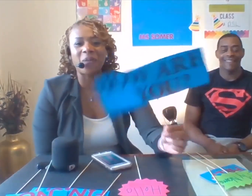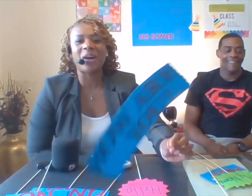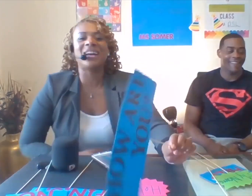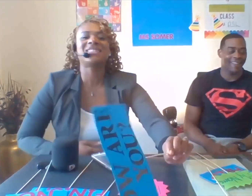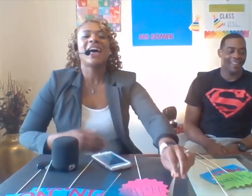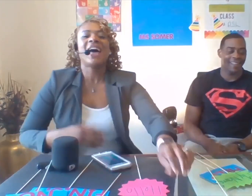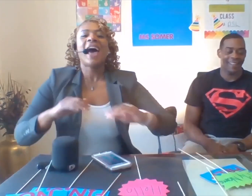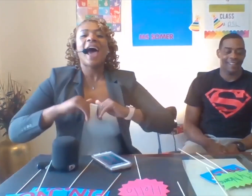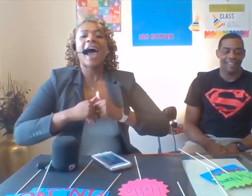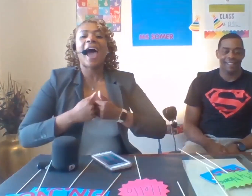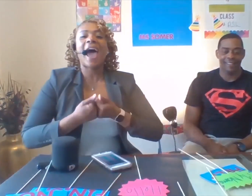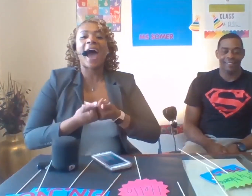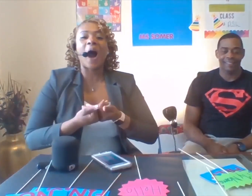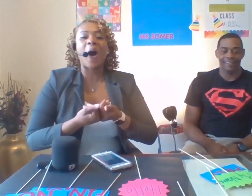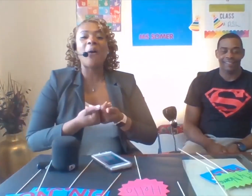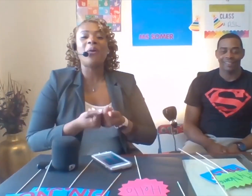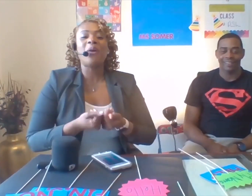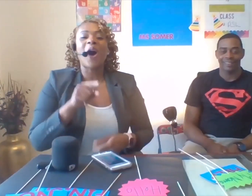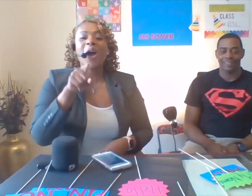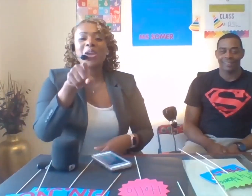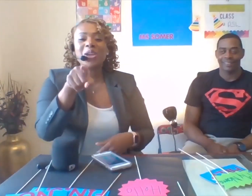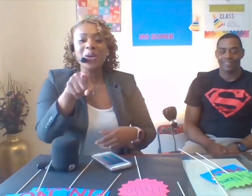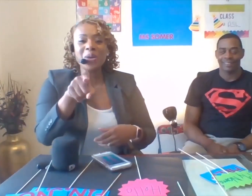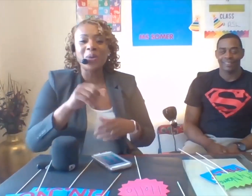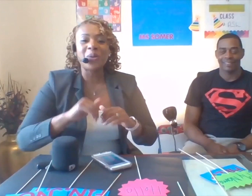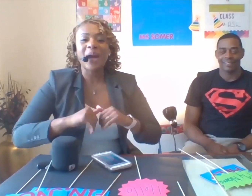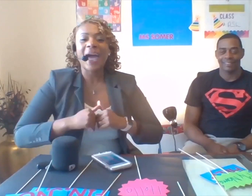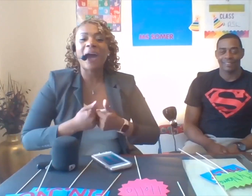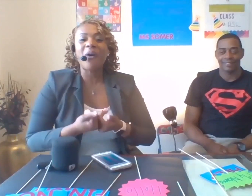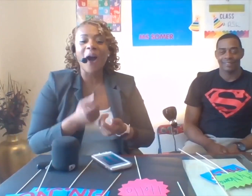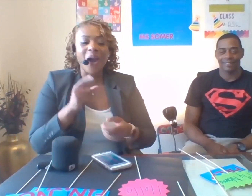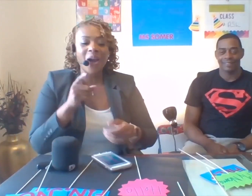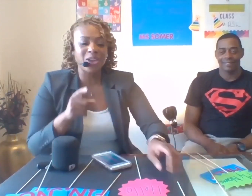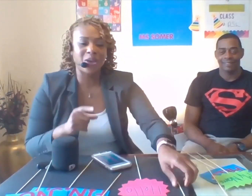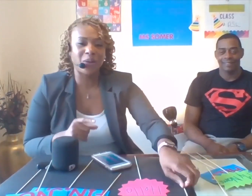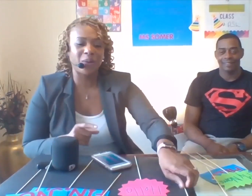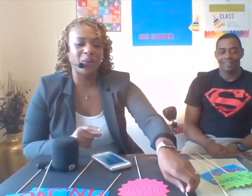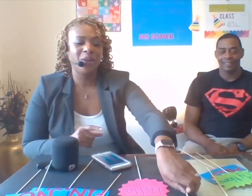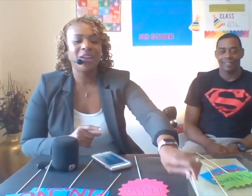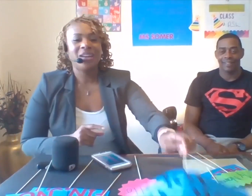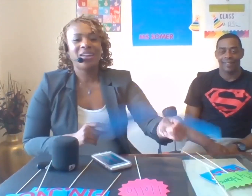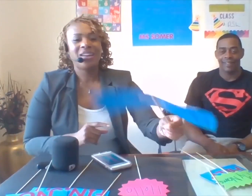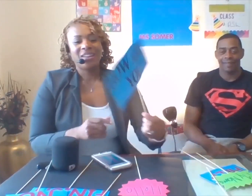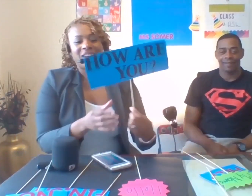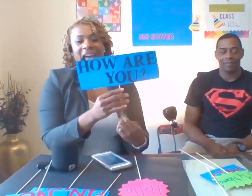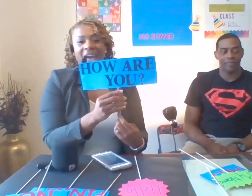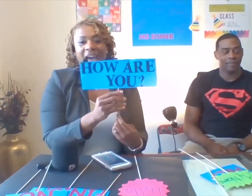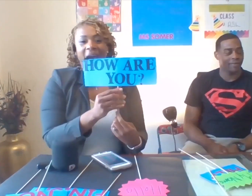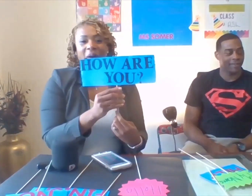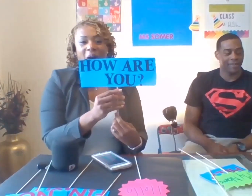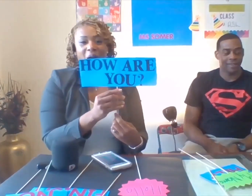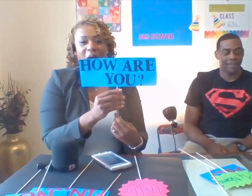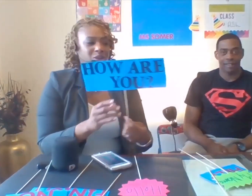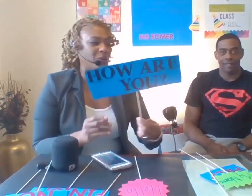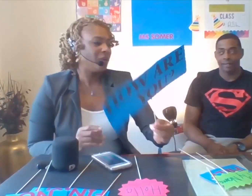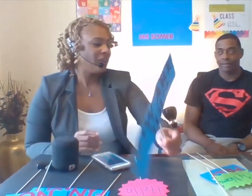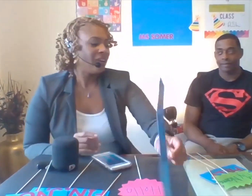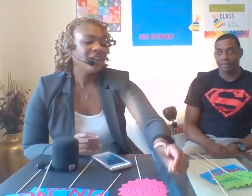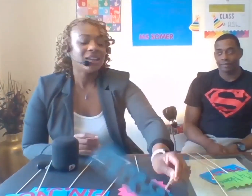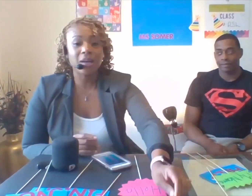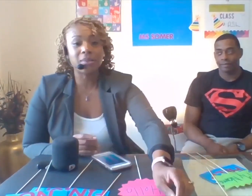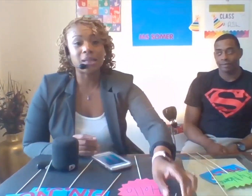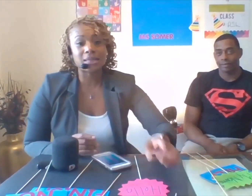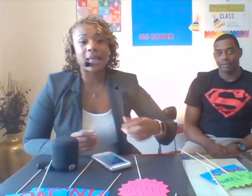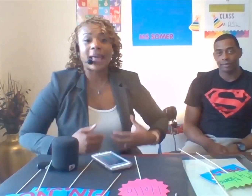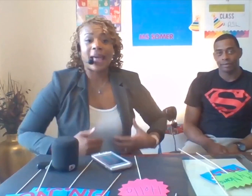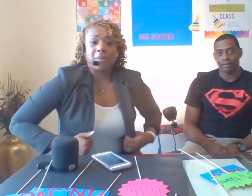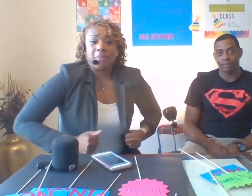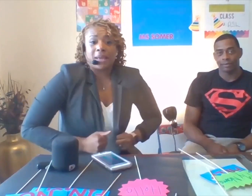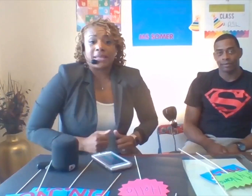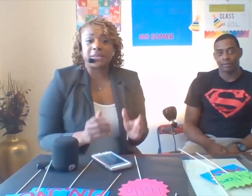was how are you how are you how are you ah looks like I'll be picking there